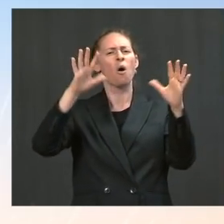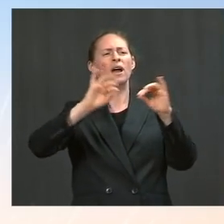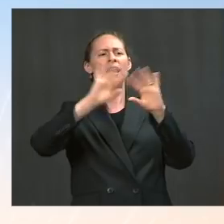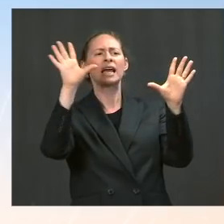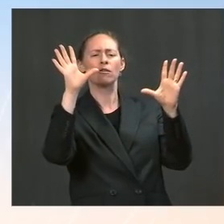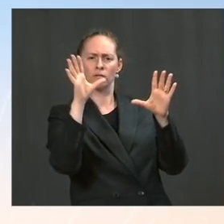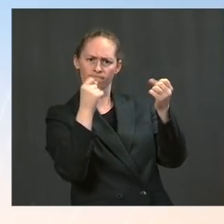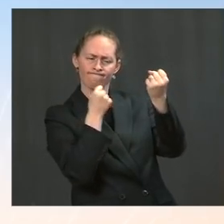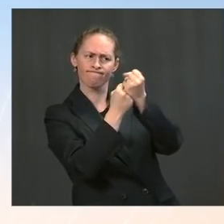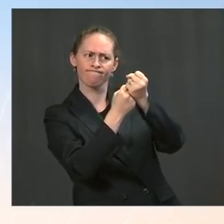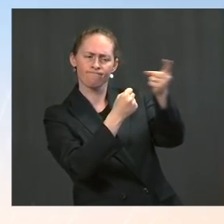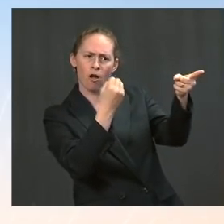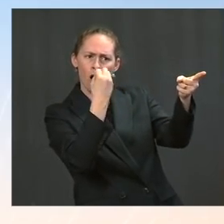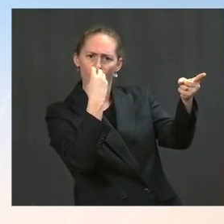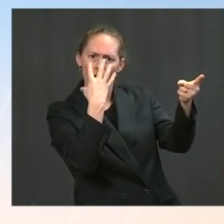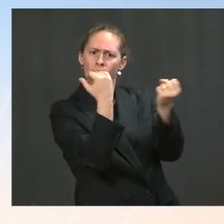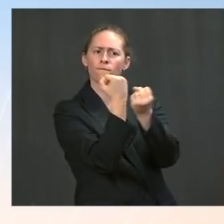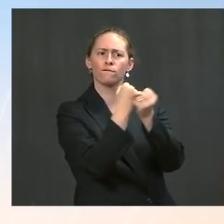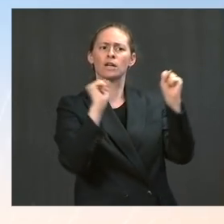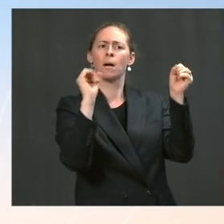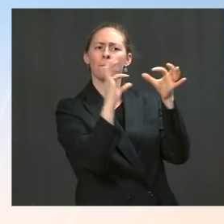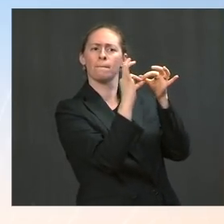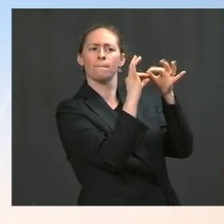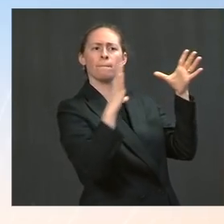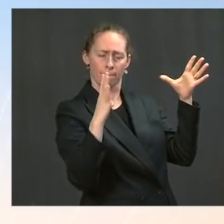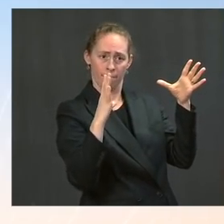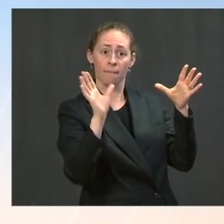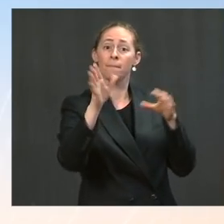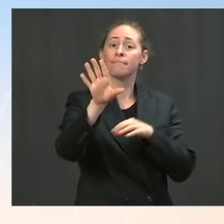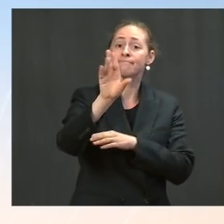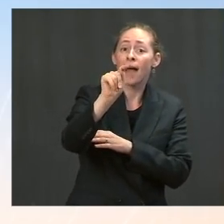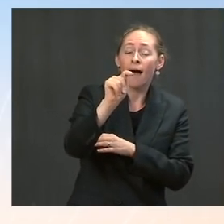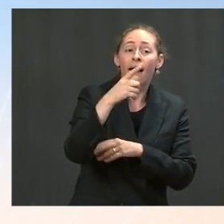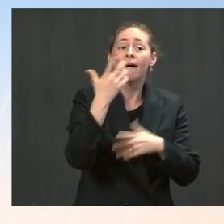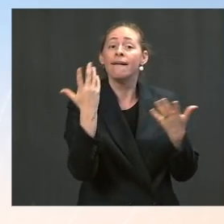But as businesses are making decisions -- and obviously they're making decisions themselves --